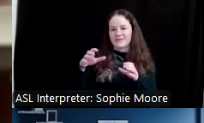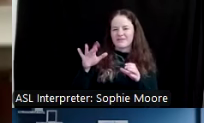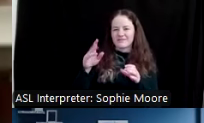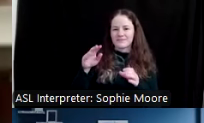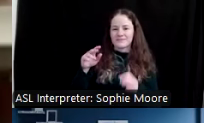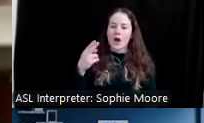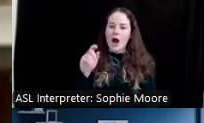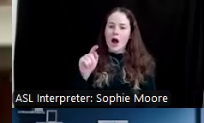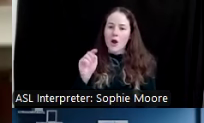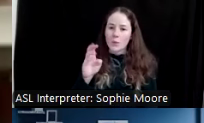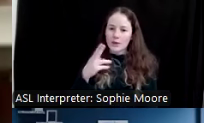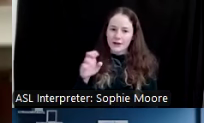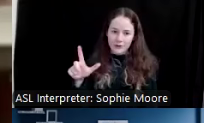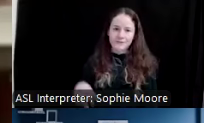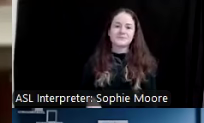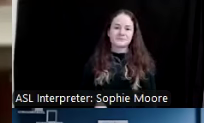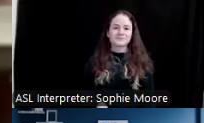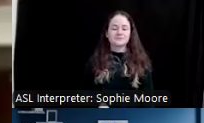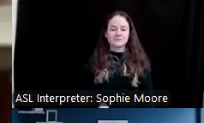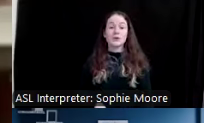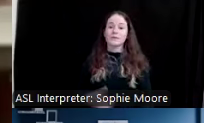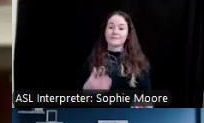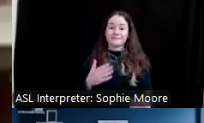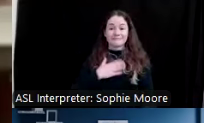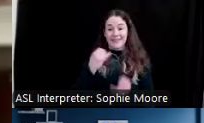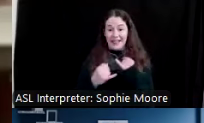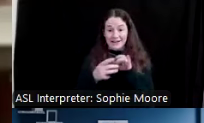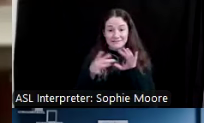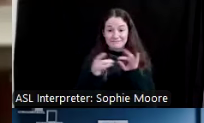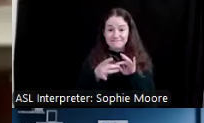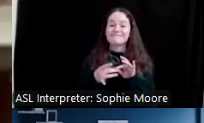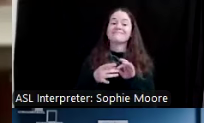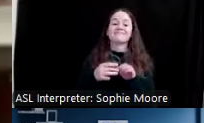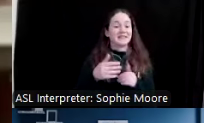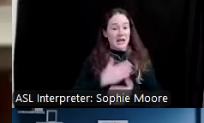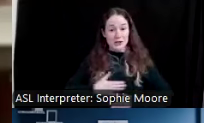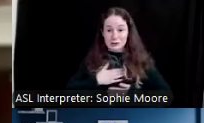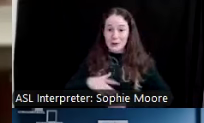my parting words would be to enjoy the 2026 Winter Paralympics. And if you have not seen this Visa commercial, this is a